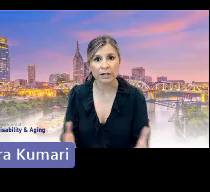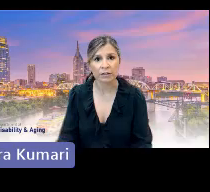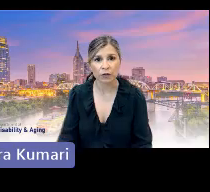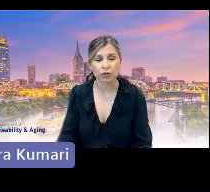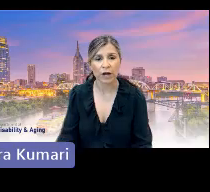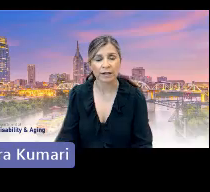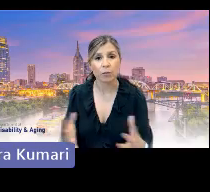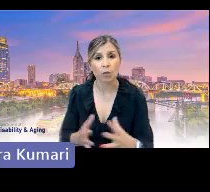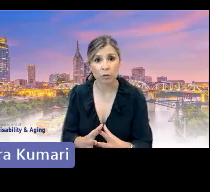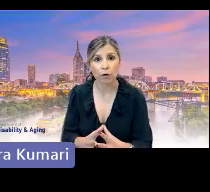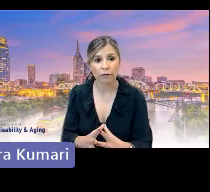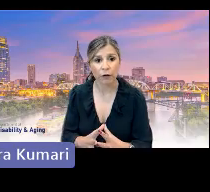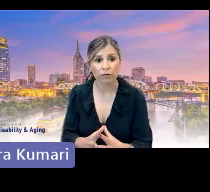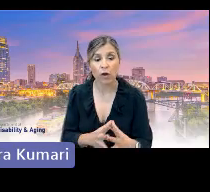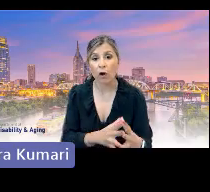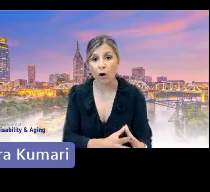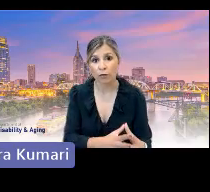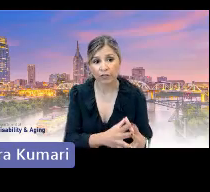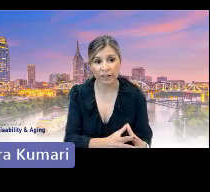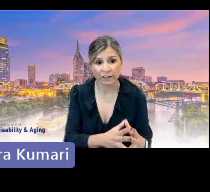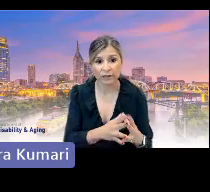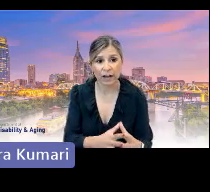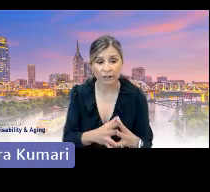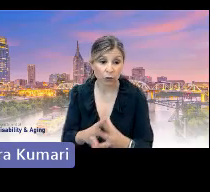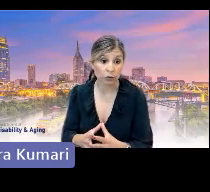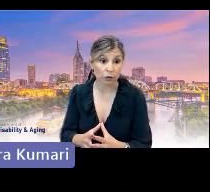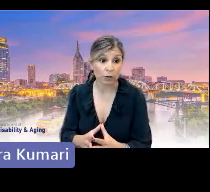that is also attracting more and more folks over 65 and older.